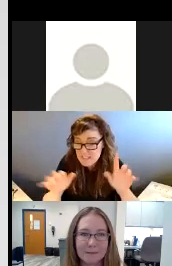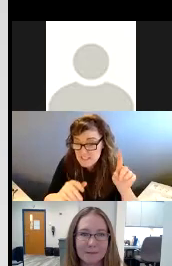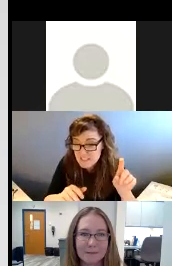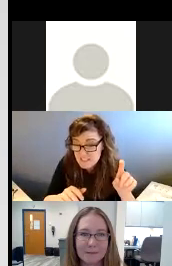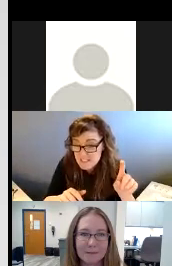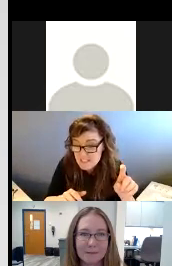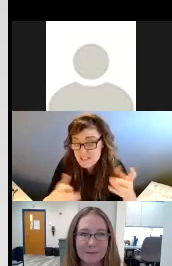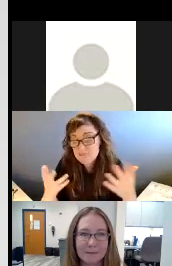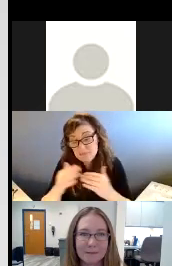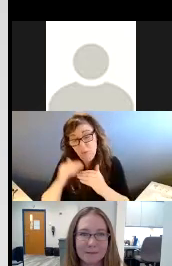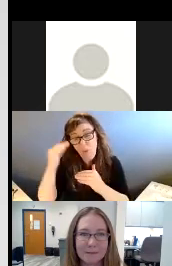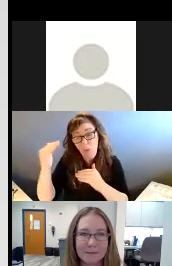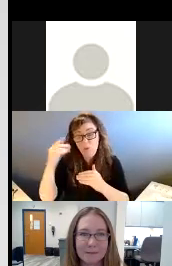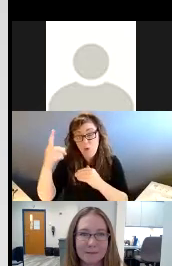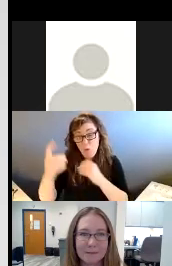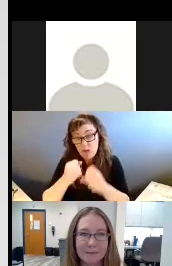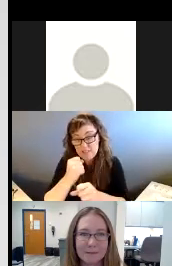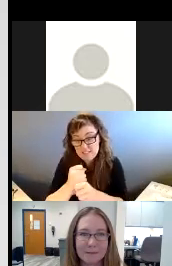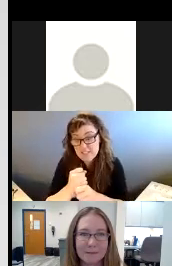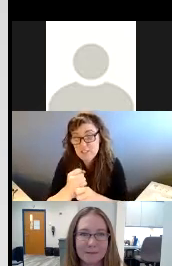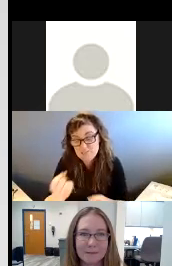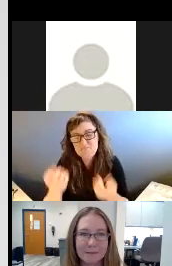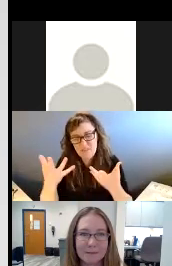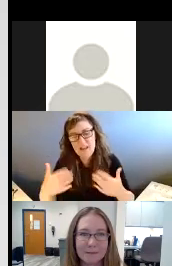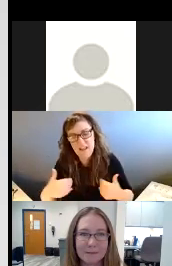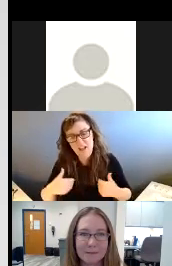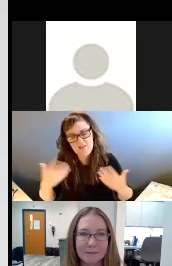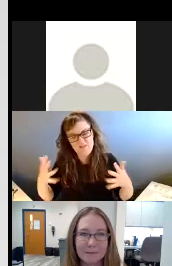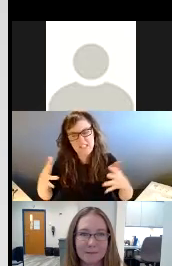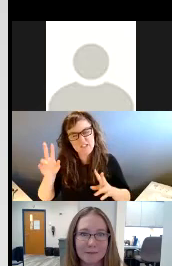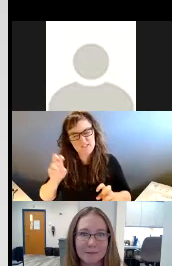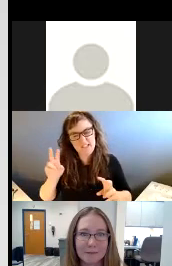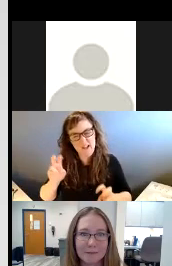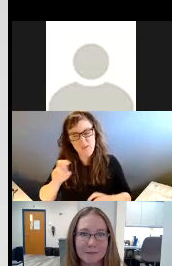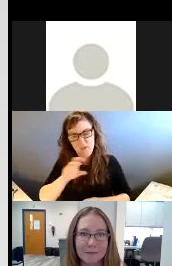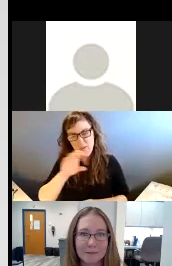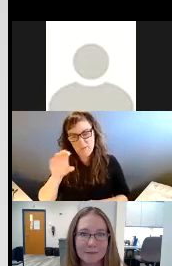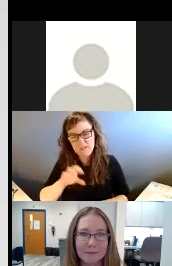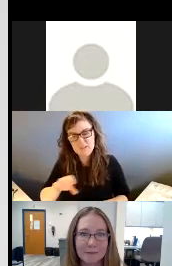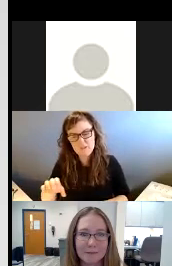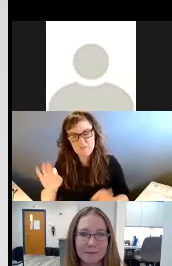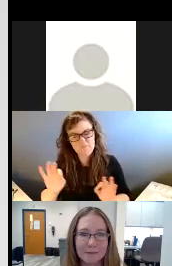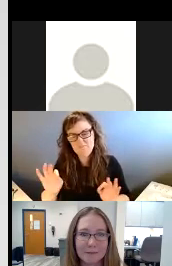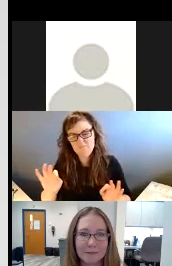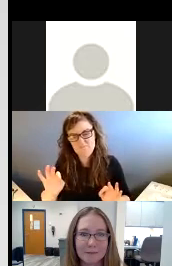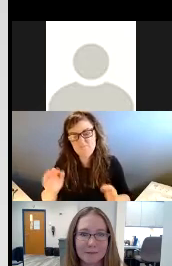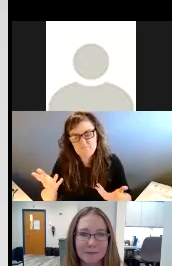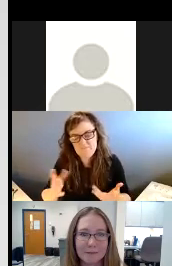YEAR, SO A LOT OF PEOPLE ALREADY HAVE THE ZOOM APP ON OR ARE ALREADY FAMILIAR WITH IT, SO THAT HASN'T BEEN JUST A BURDEN RIGHT NOW.